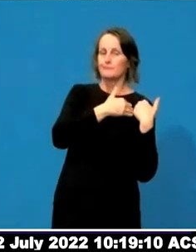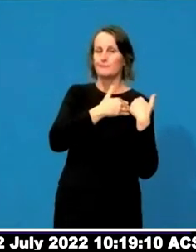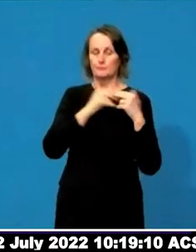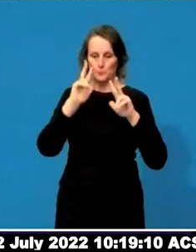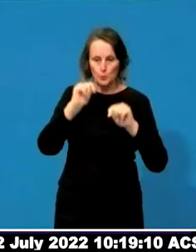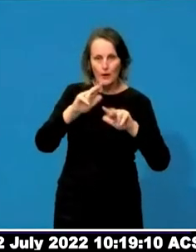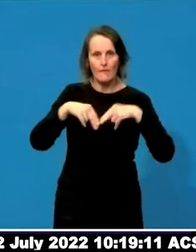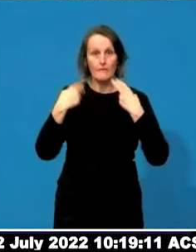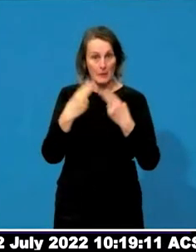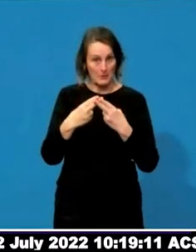Em is nodding.